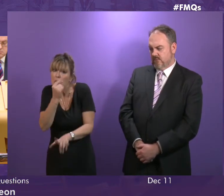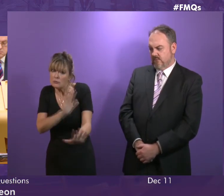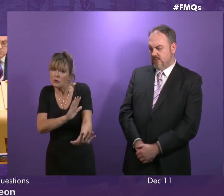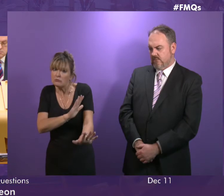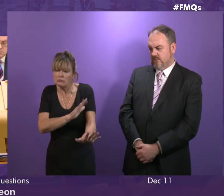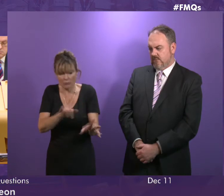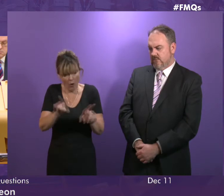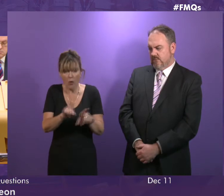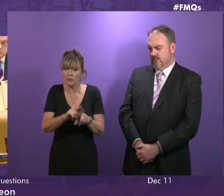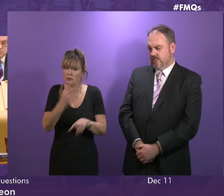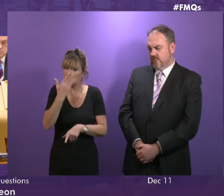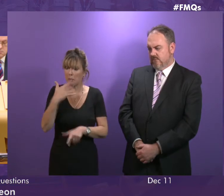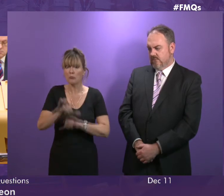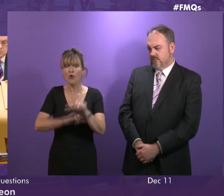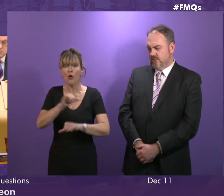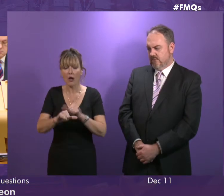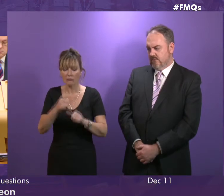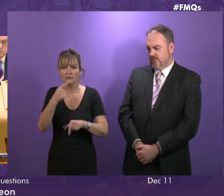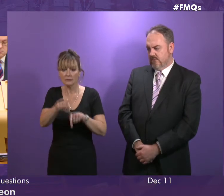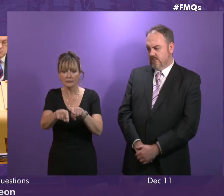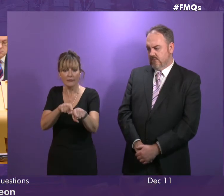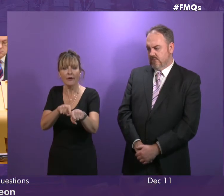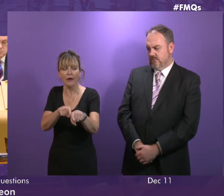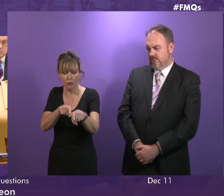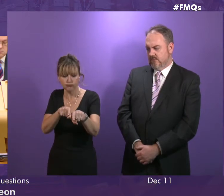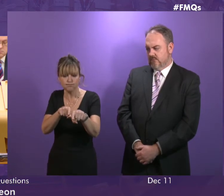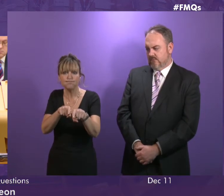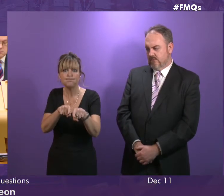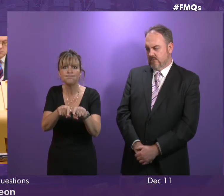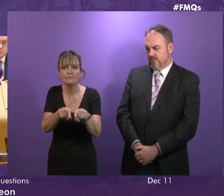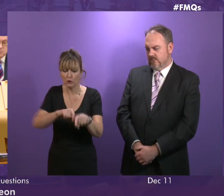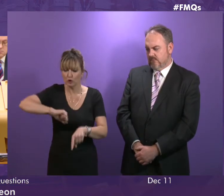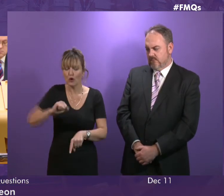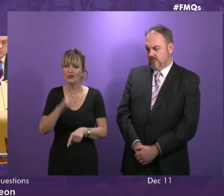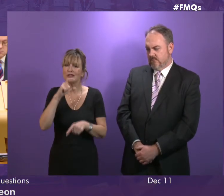also already seeing progress toward closing the attainment gap at Scottish credit and